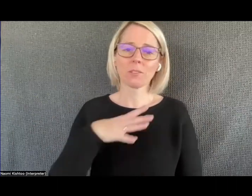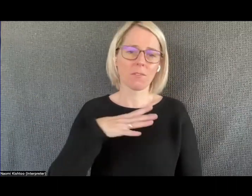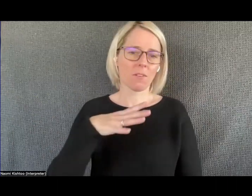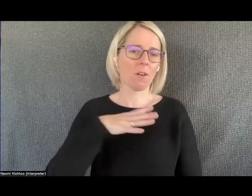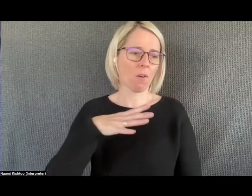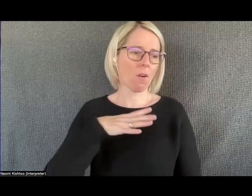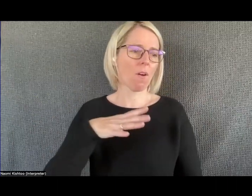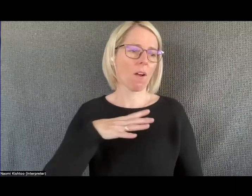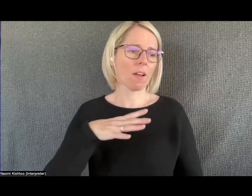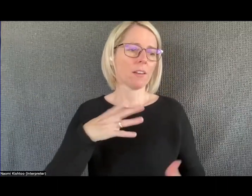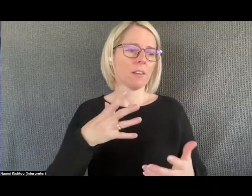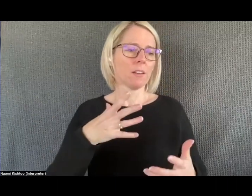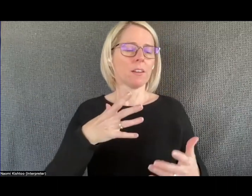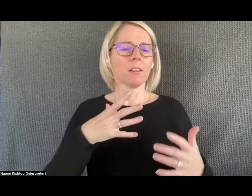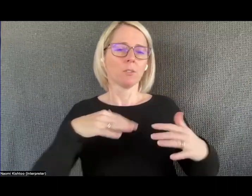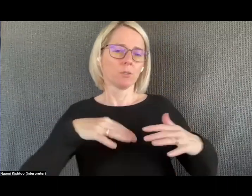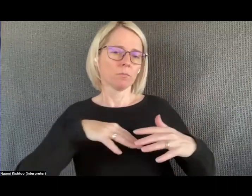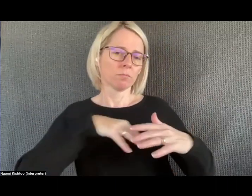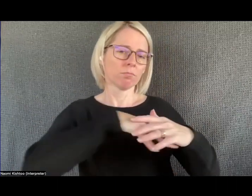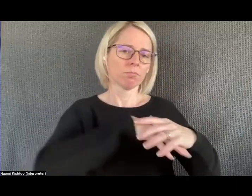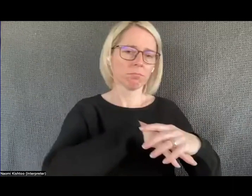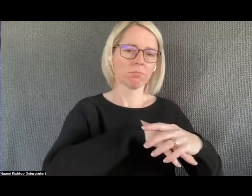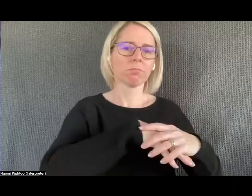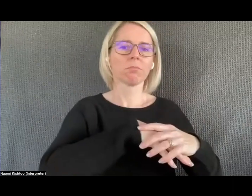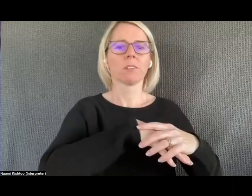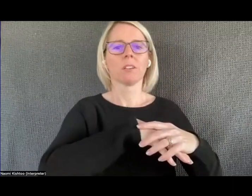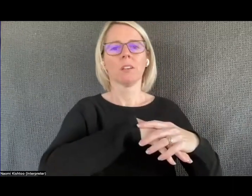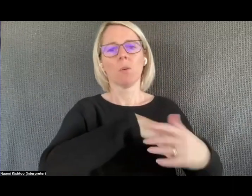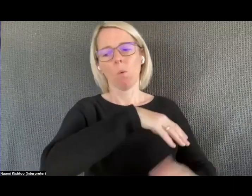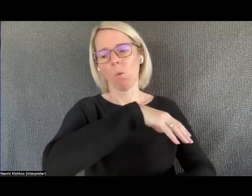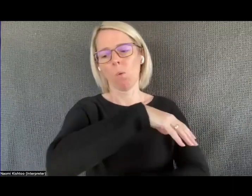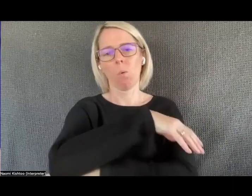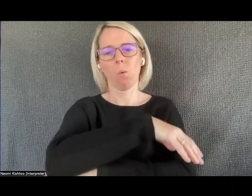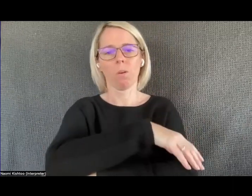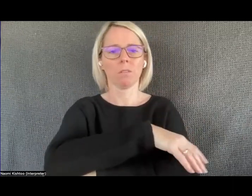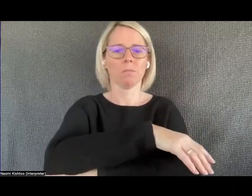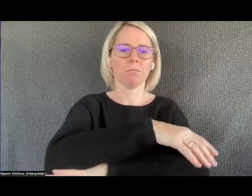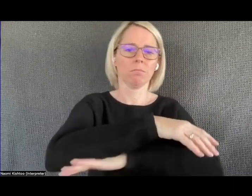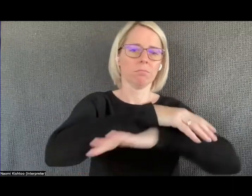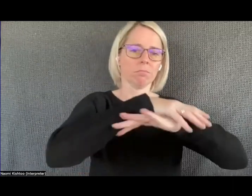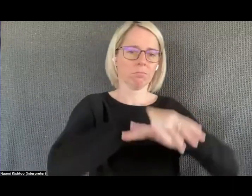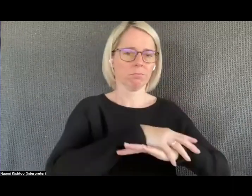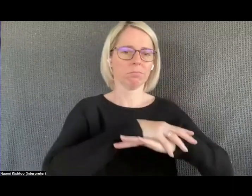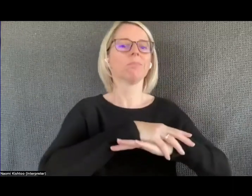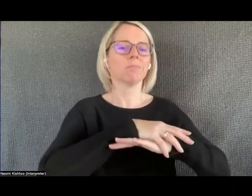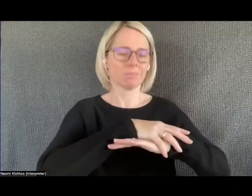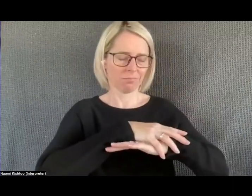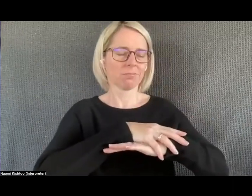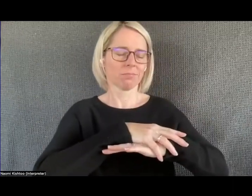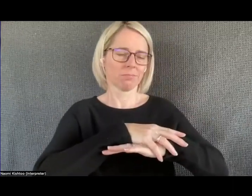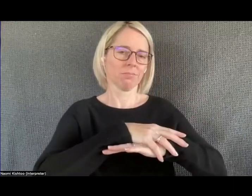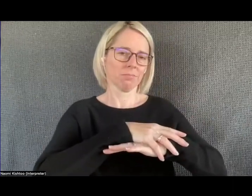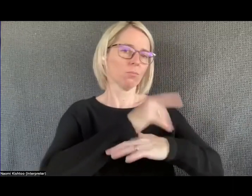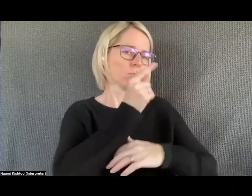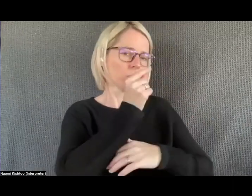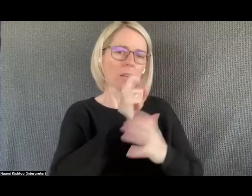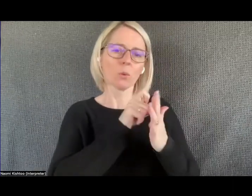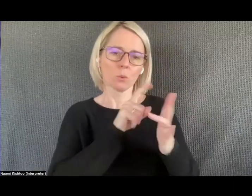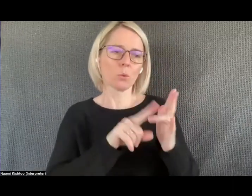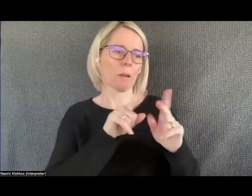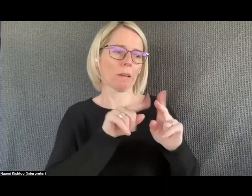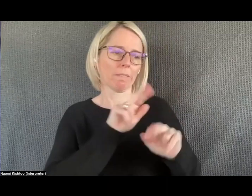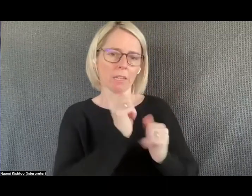under hand is actually forearm under forearm that that happens, and I think that video from